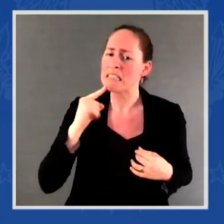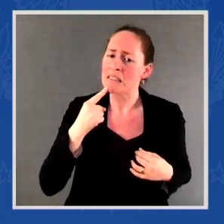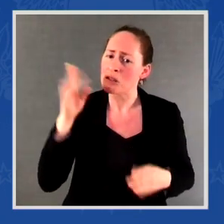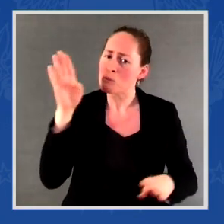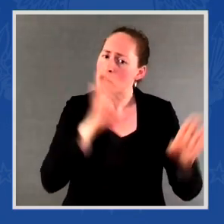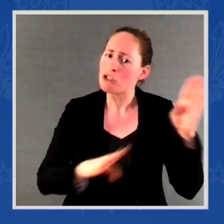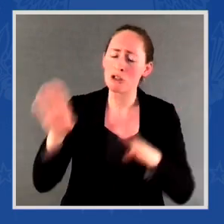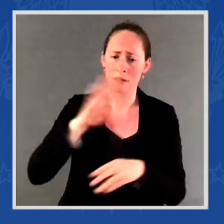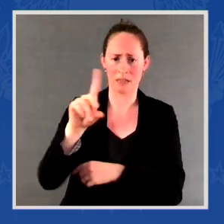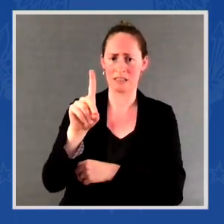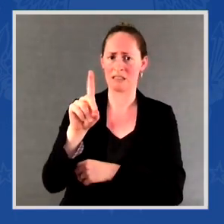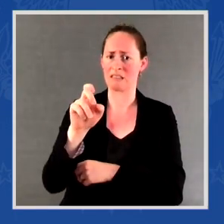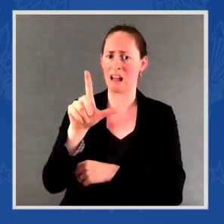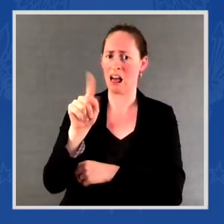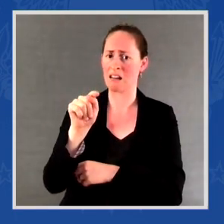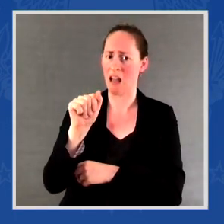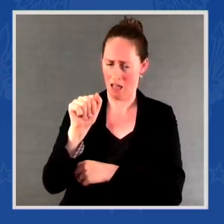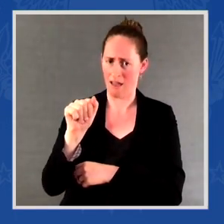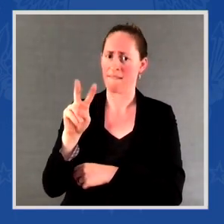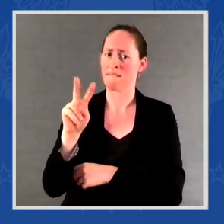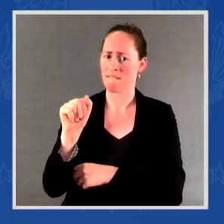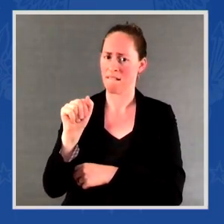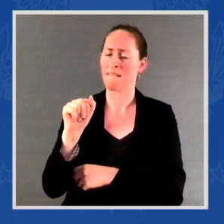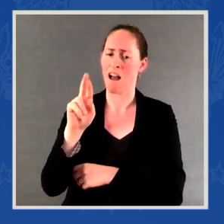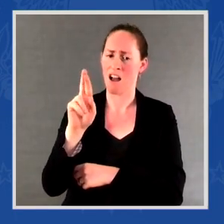It is not only -- according to the CDC,